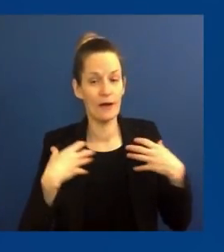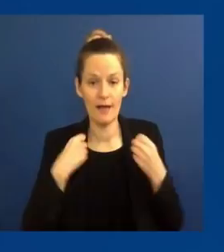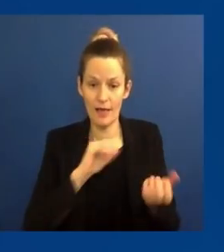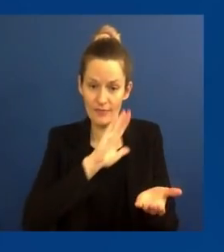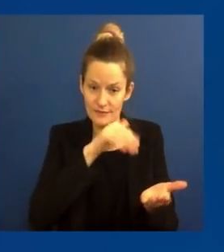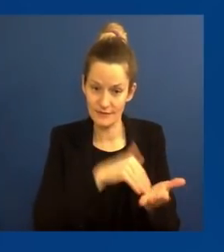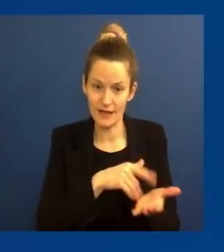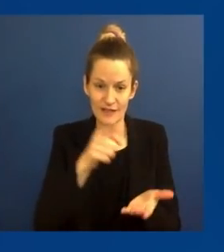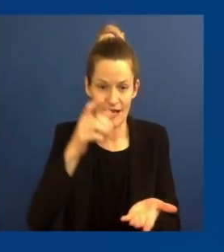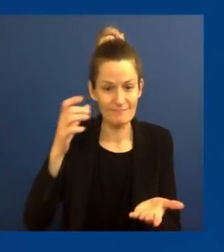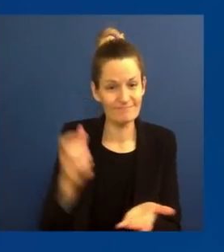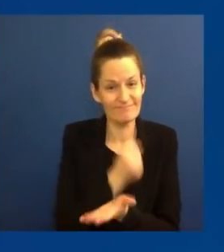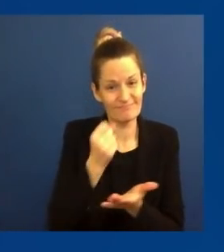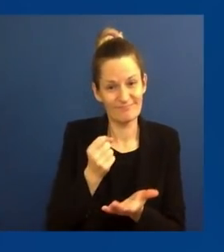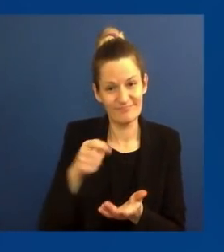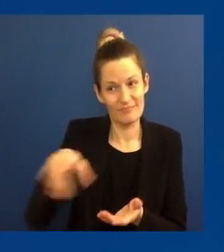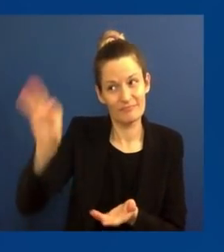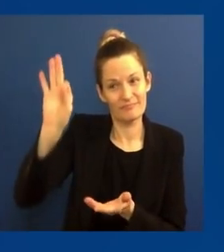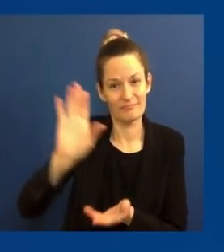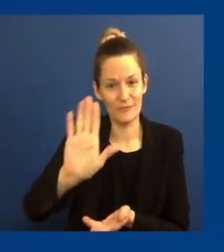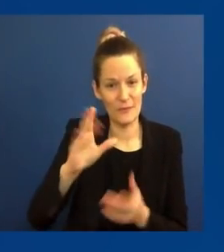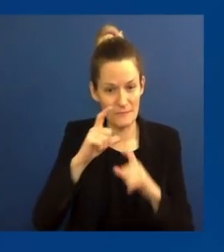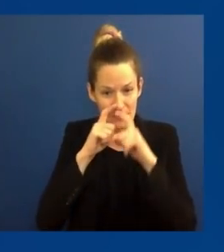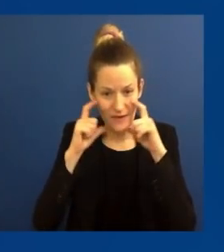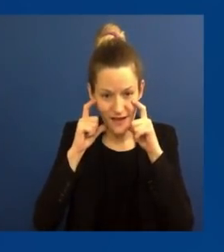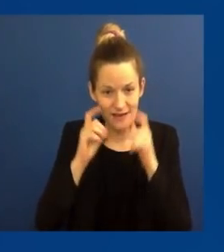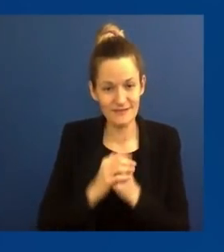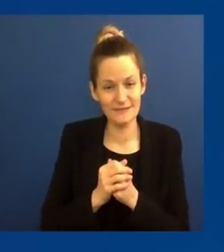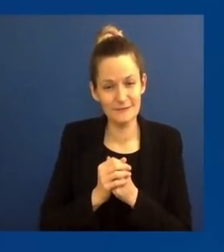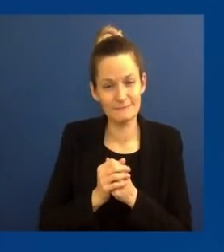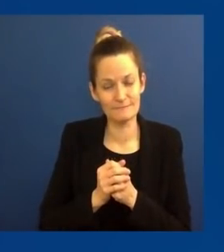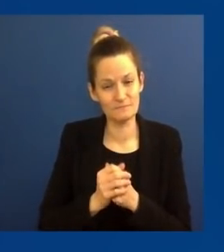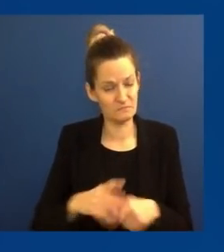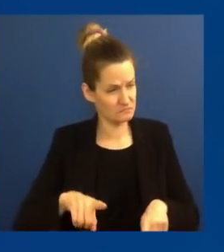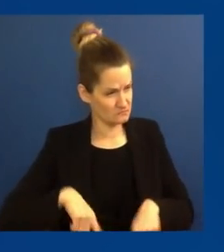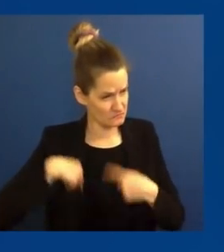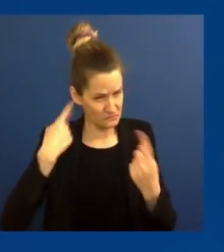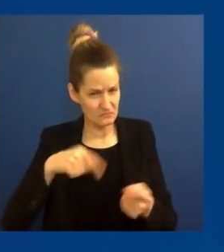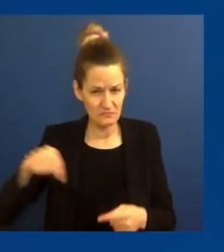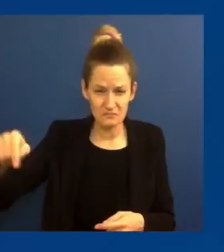So, we've come a long way in our fight against the virus. Across the last year,